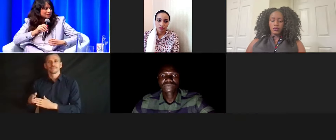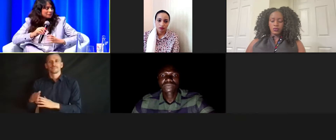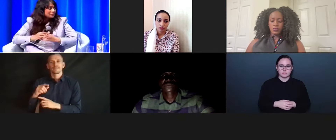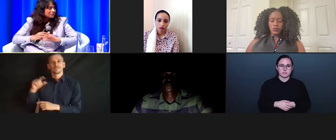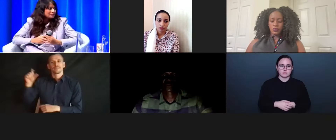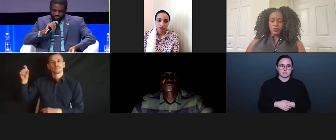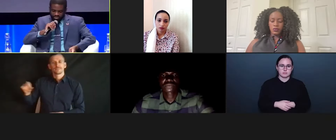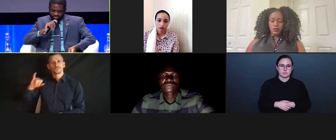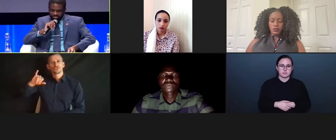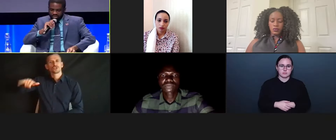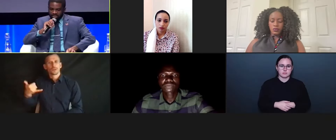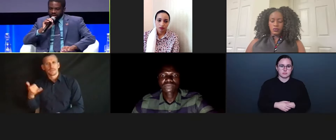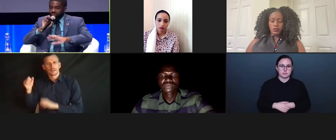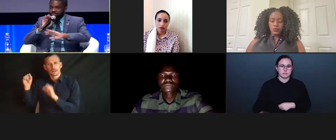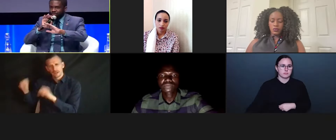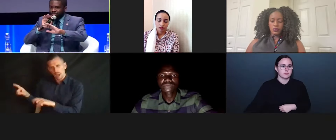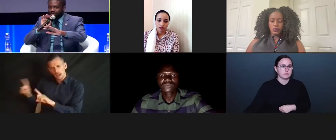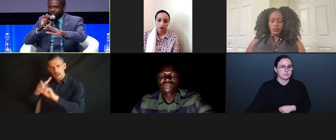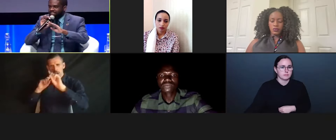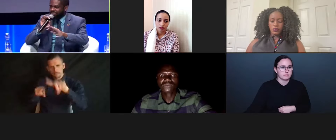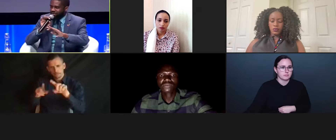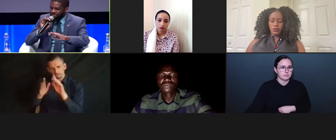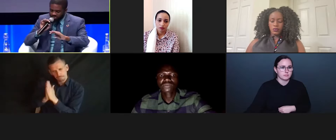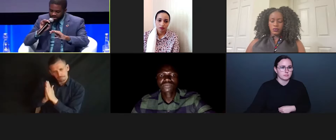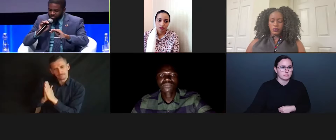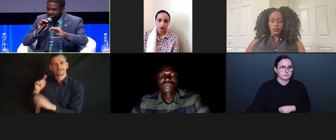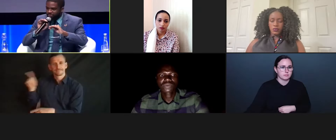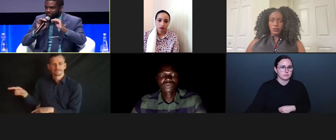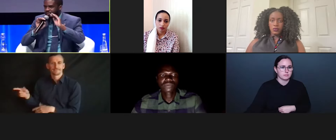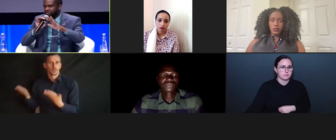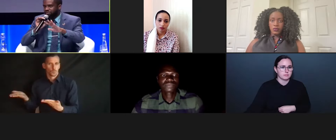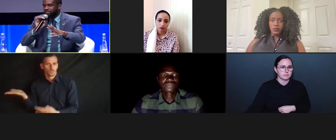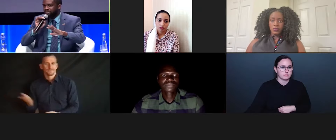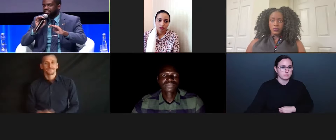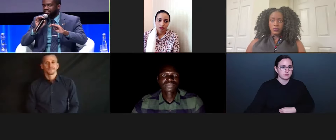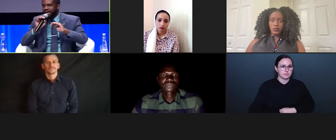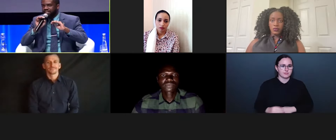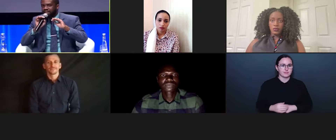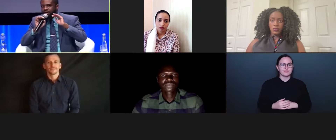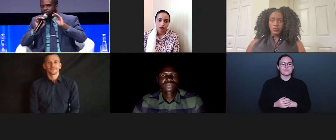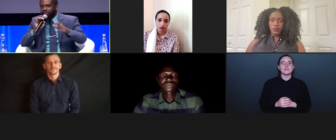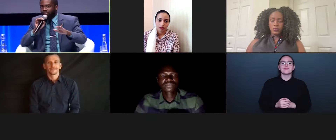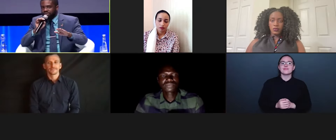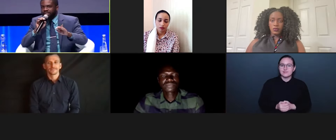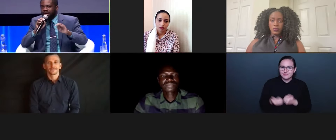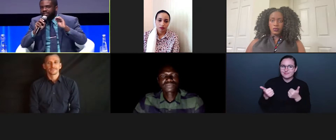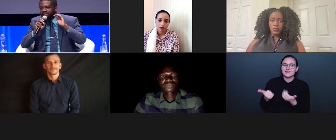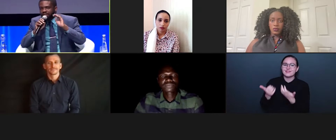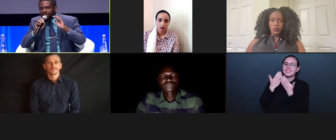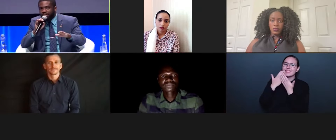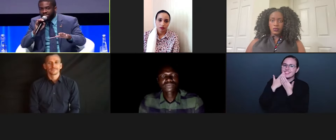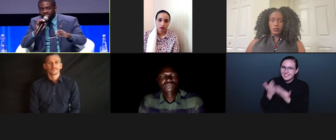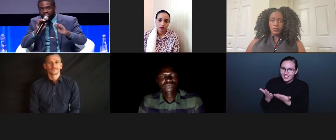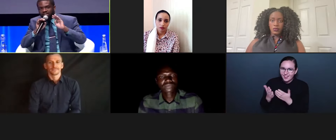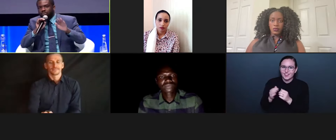[Jevanic Henry] Yes, certainly. First of all, let's establish the ground with small states that we always say that climate change is an